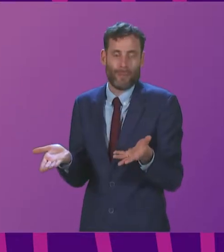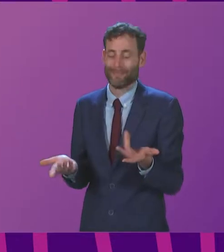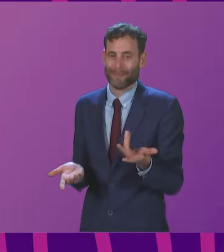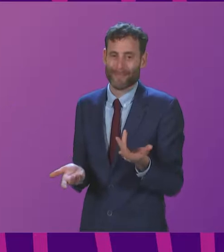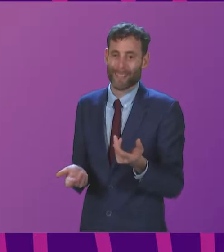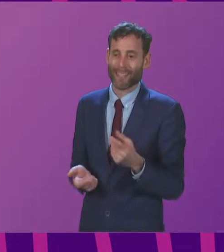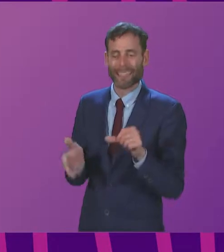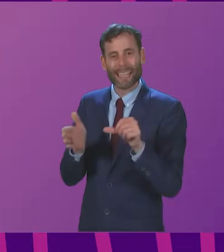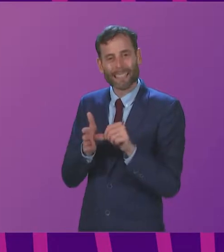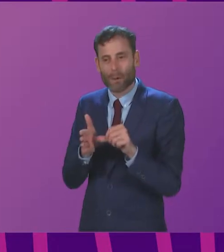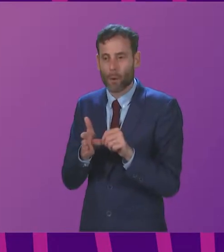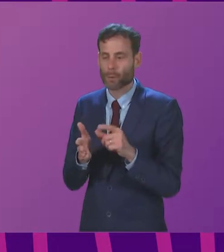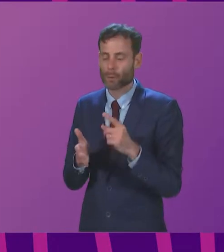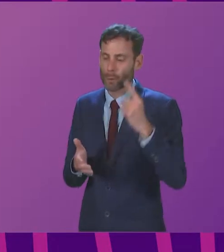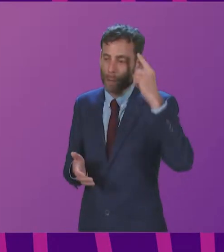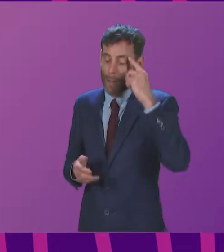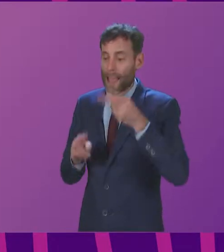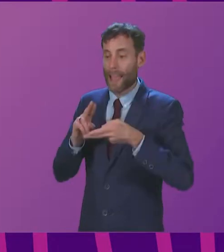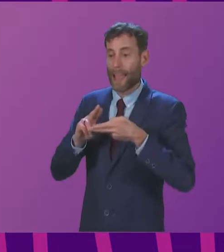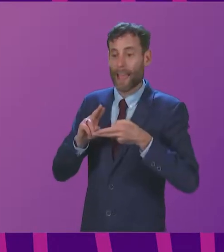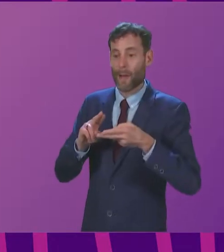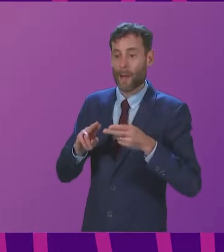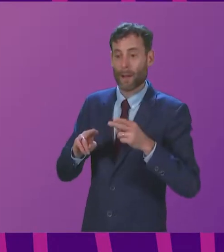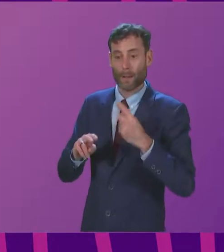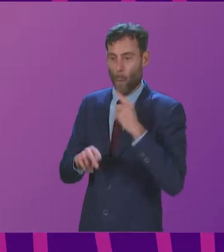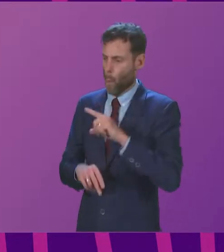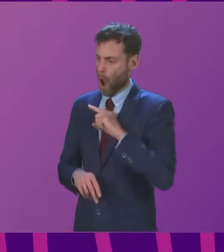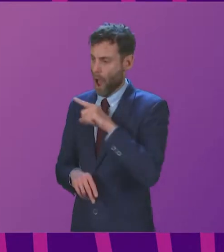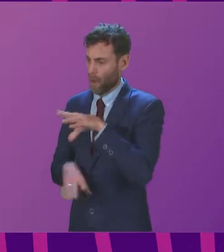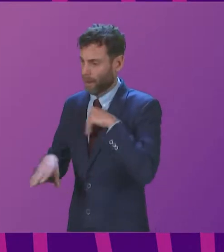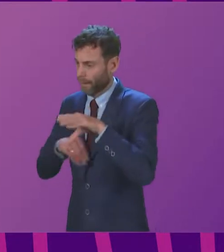lines between cause and effect, but sometimes we have to use common sense